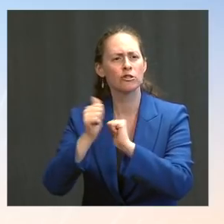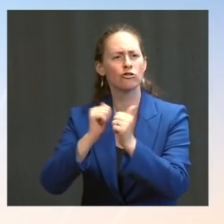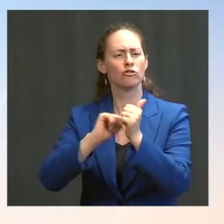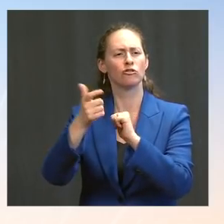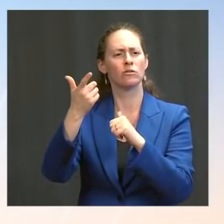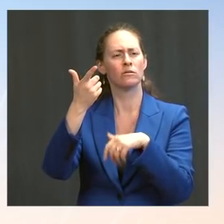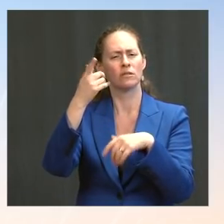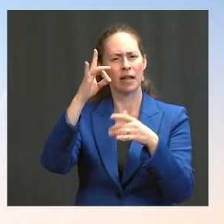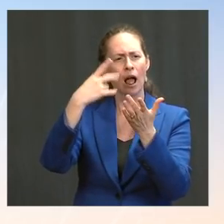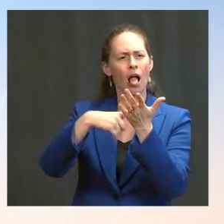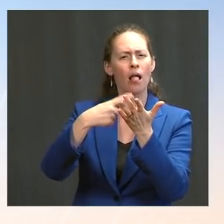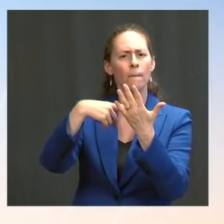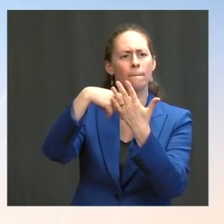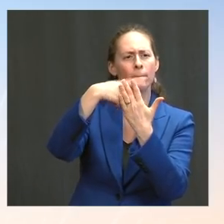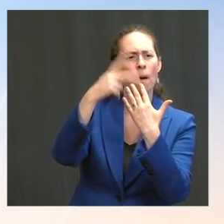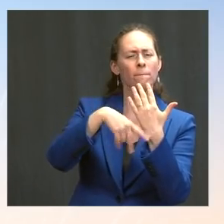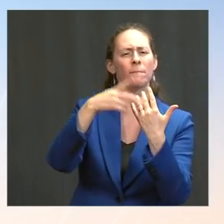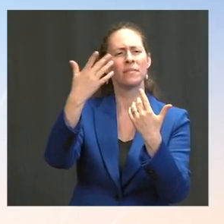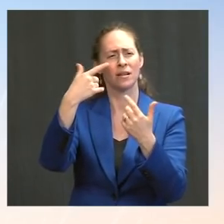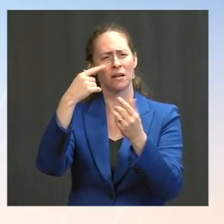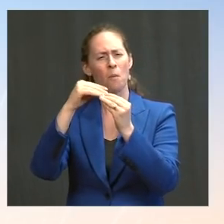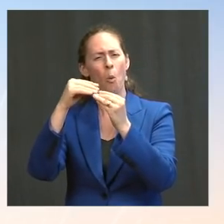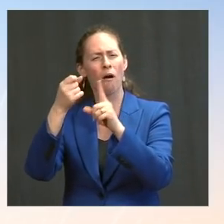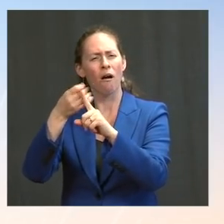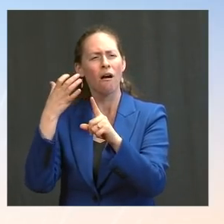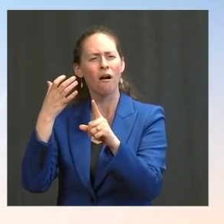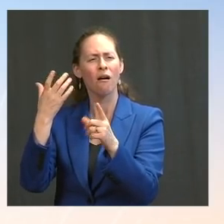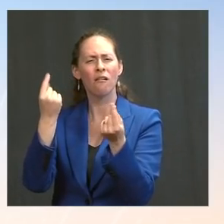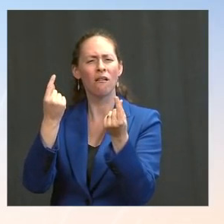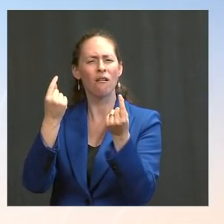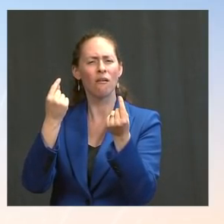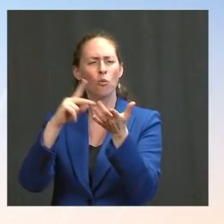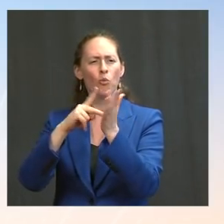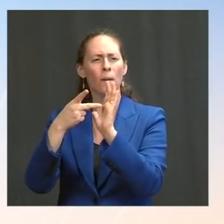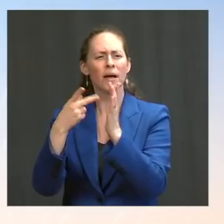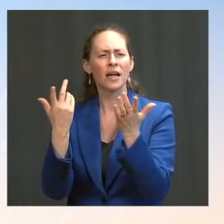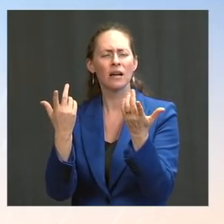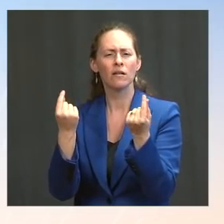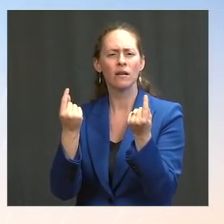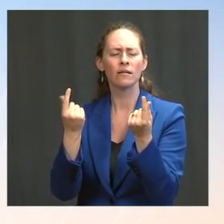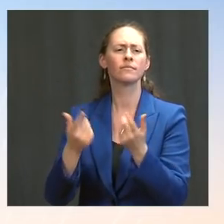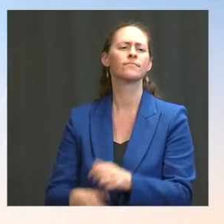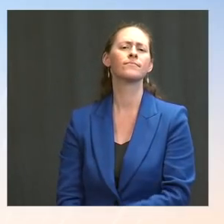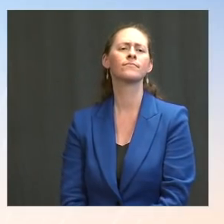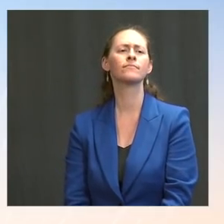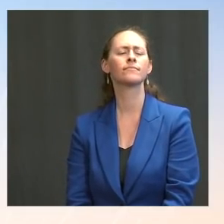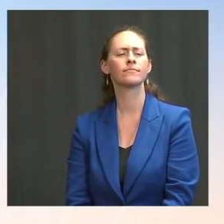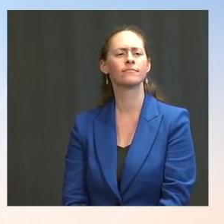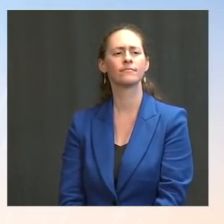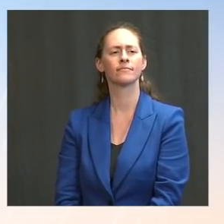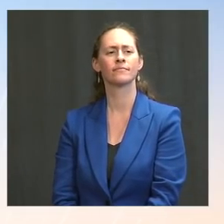give us a little bit more flavor of what's coming on that. And then, secondly, I wonder if you could address -- the chip shortage is still hurting.